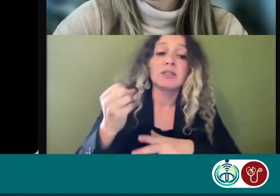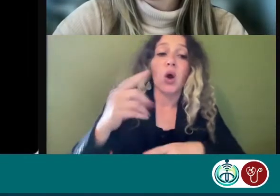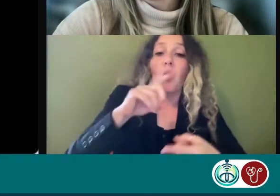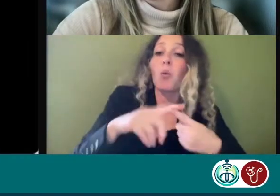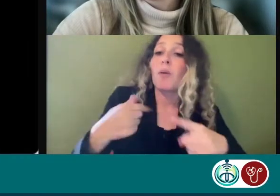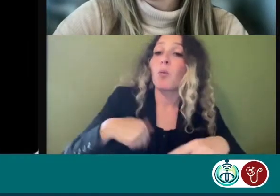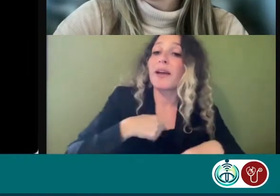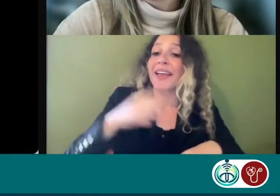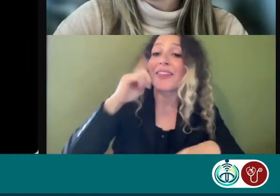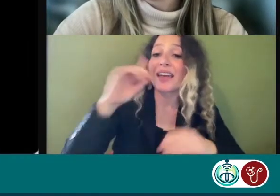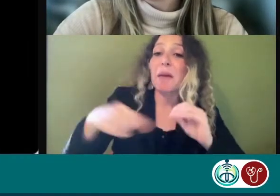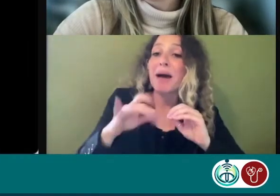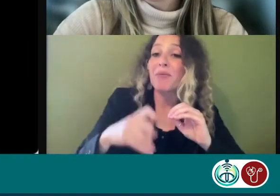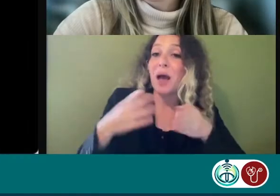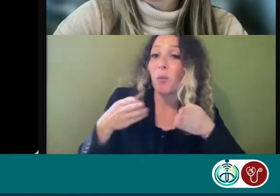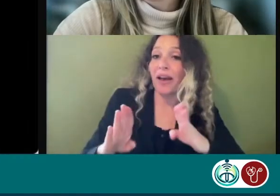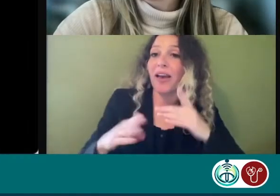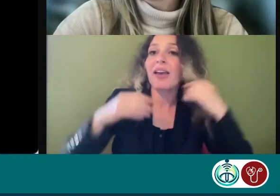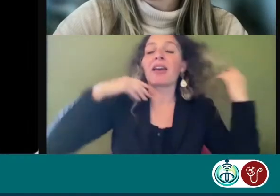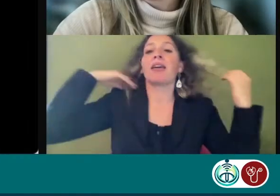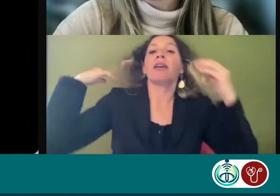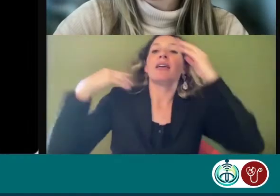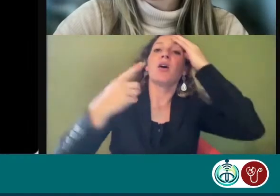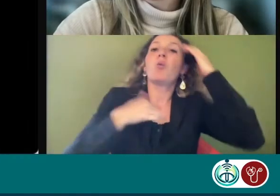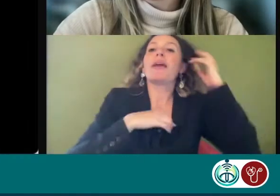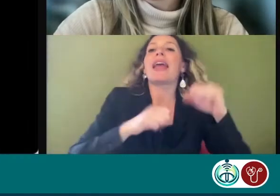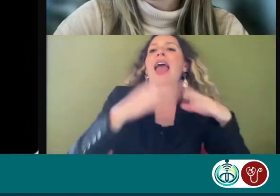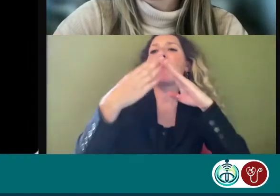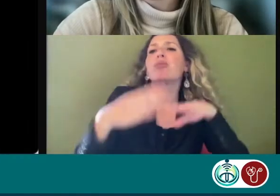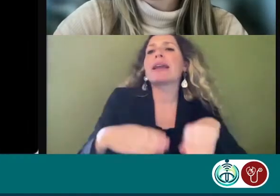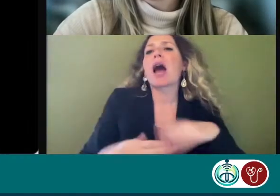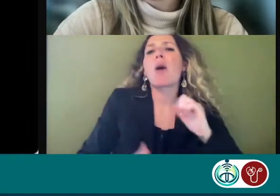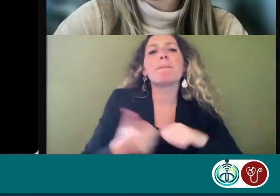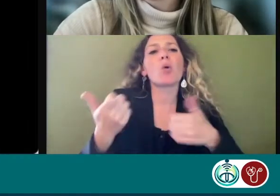help us break it down and figure out what the easiest and most practical solutions are.